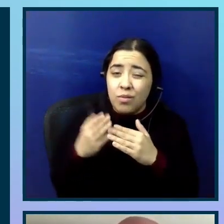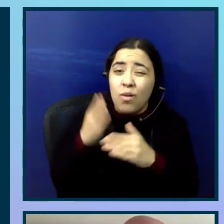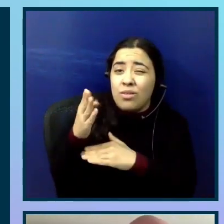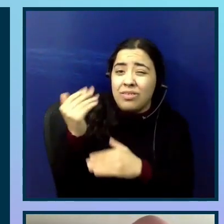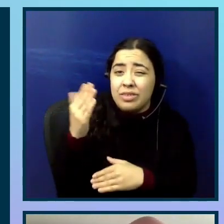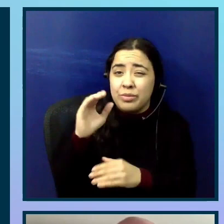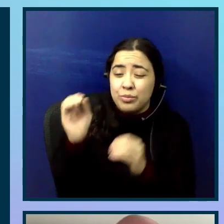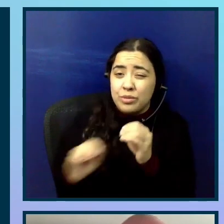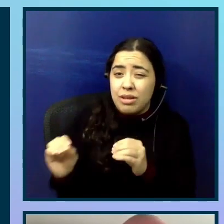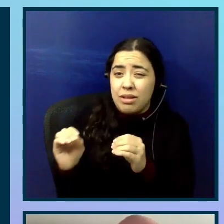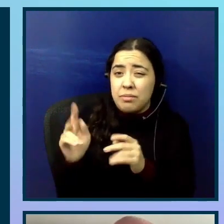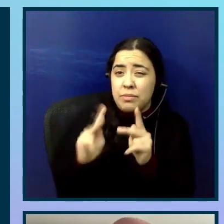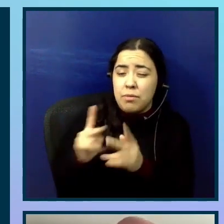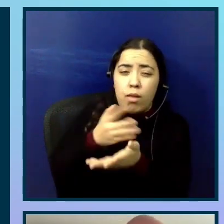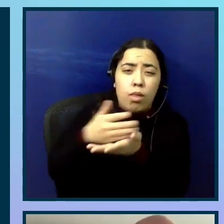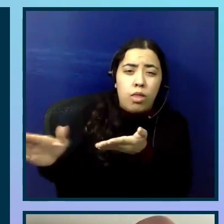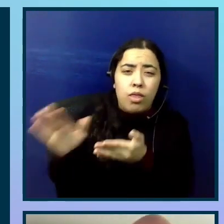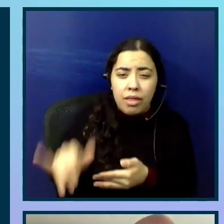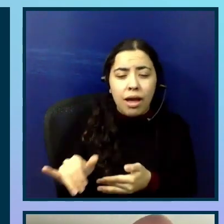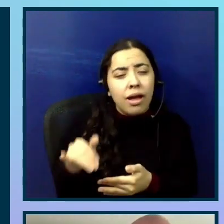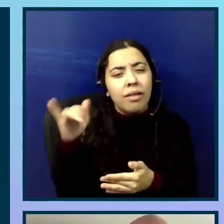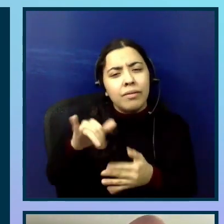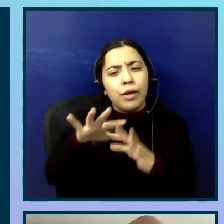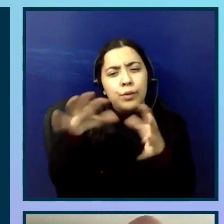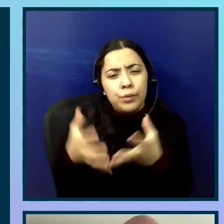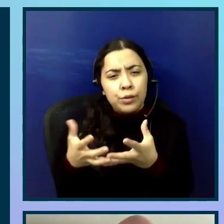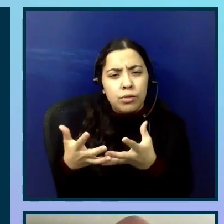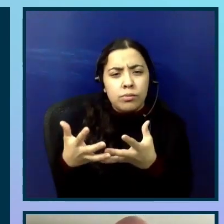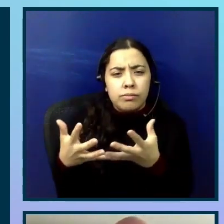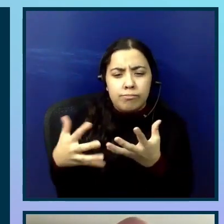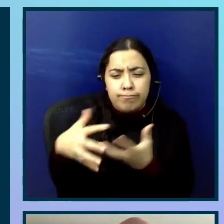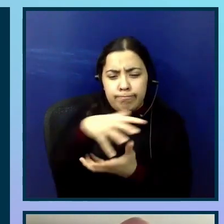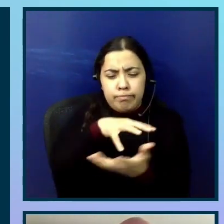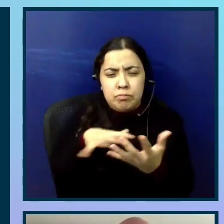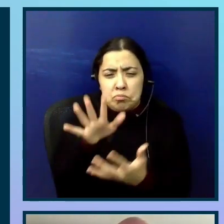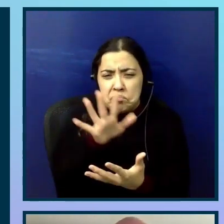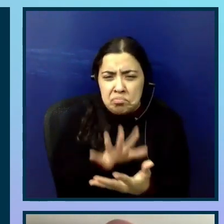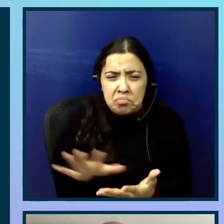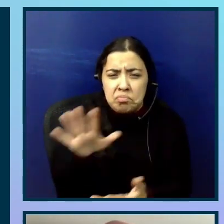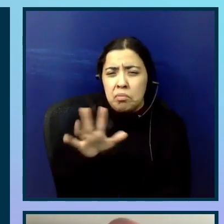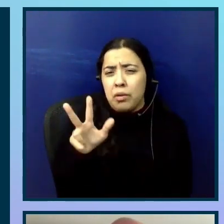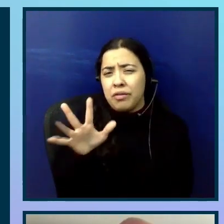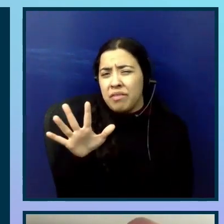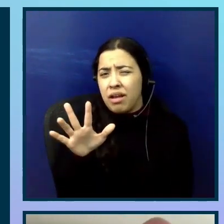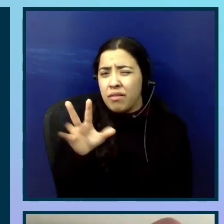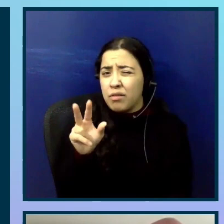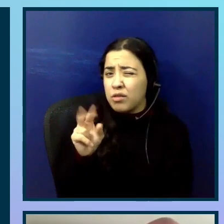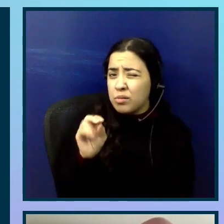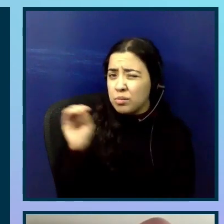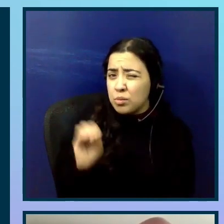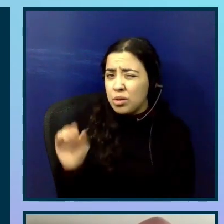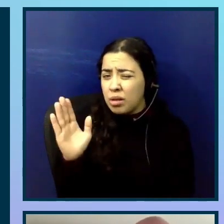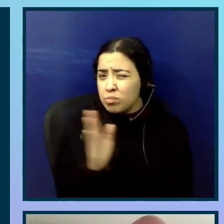Even with the crossover between these groups, you could be anywhere in 30% to 35%. But then it falls apart again